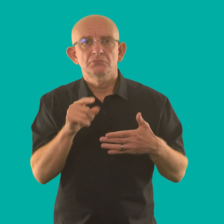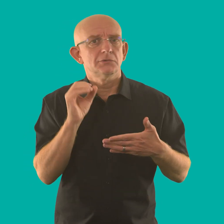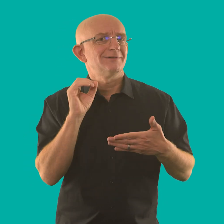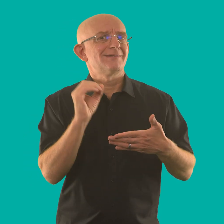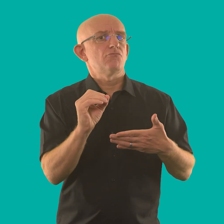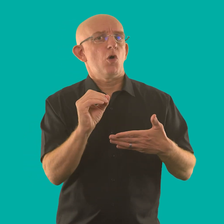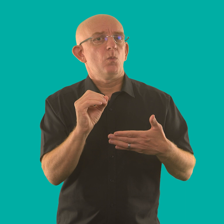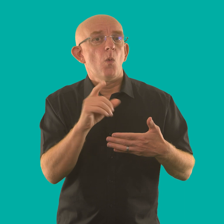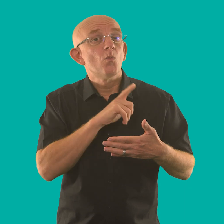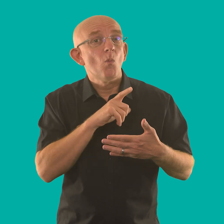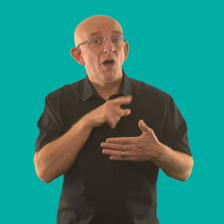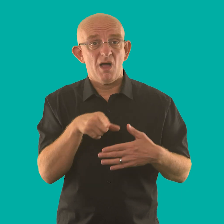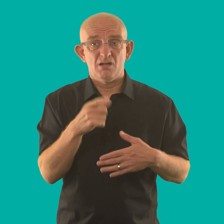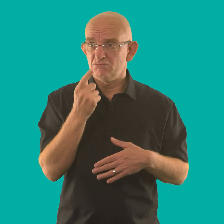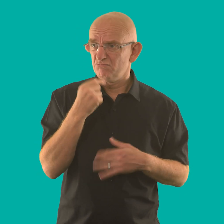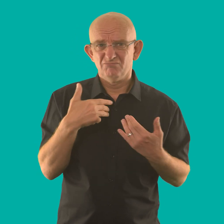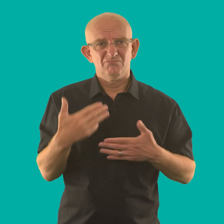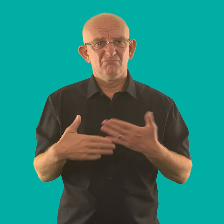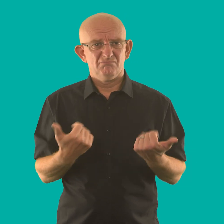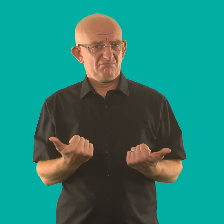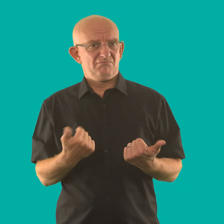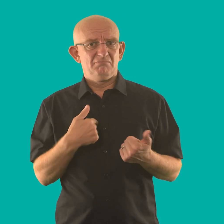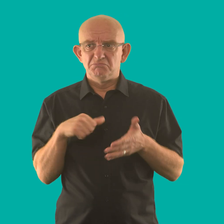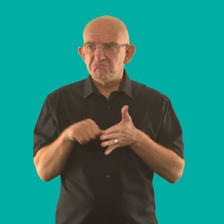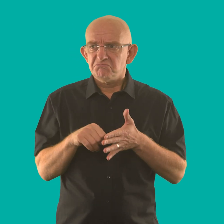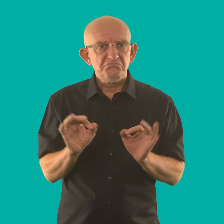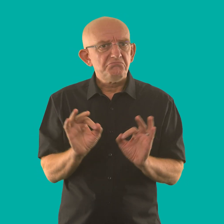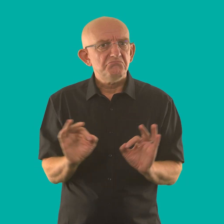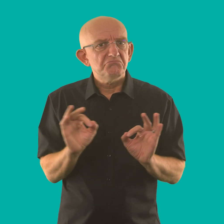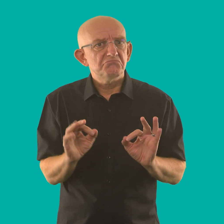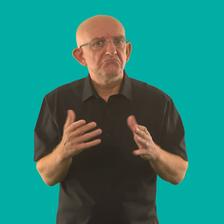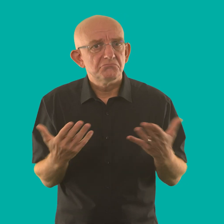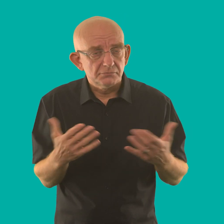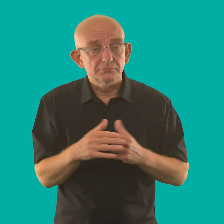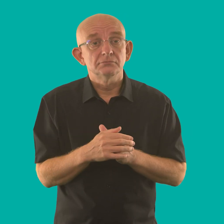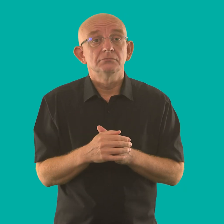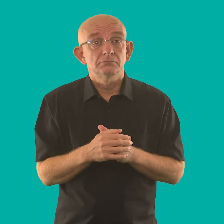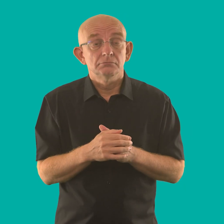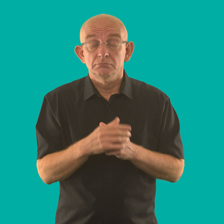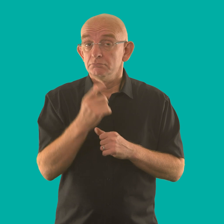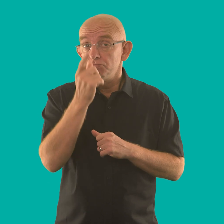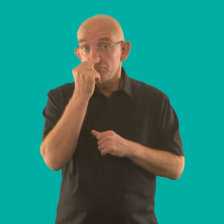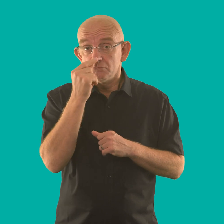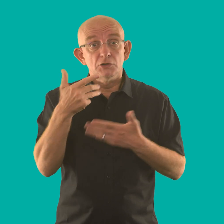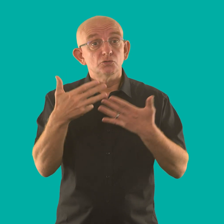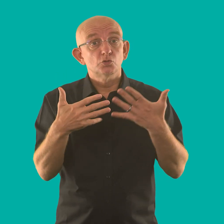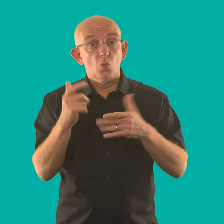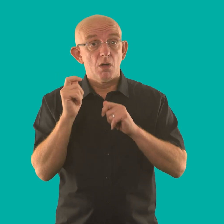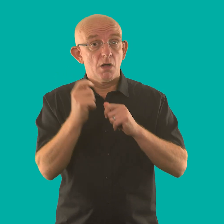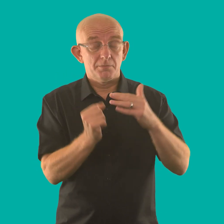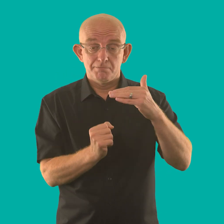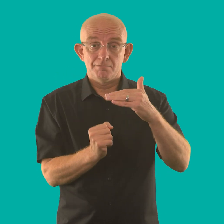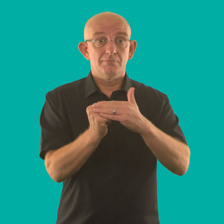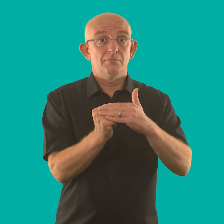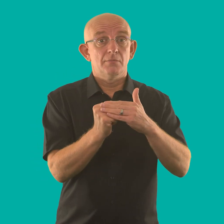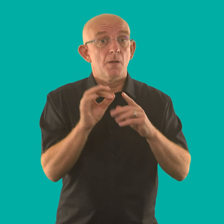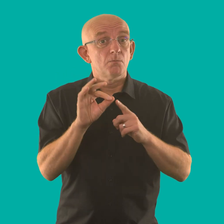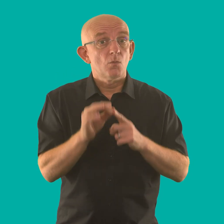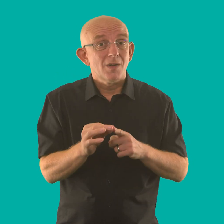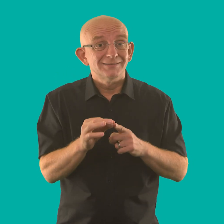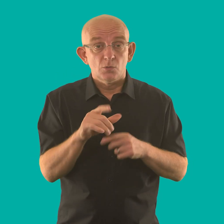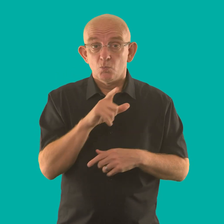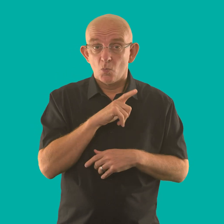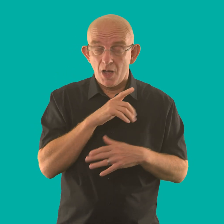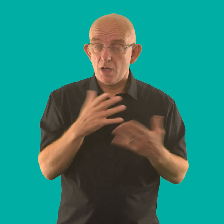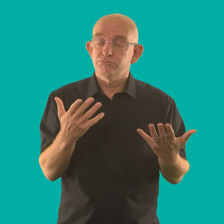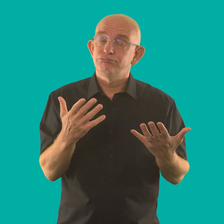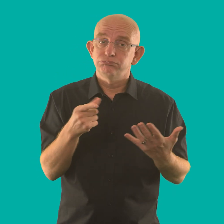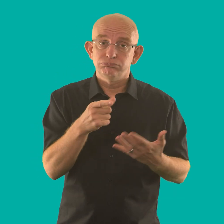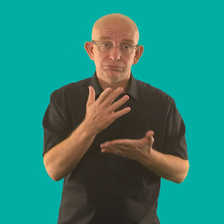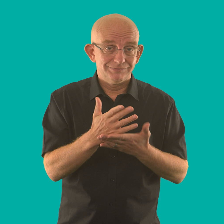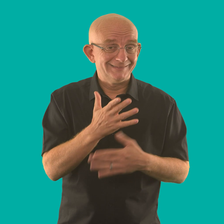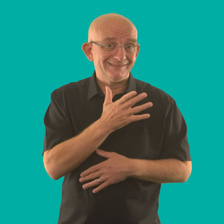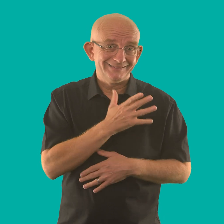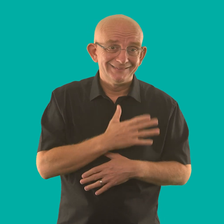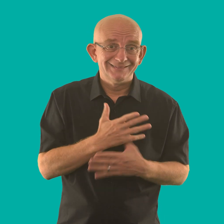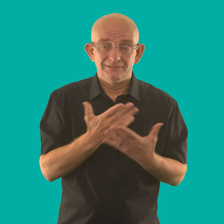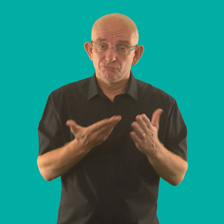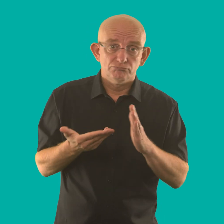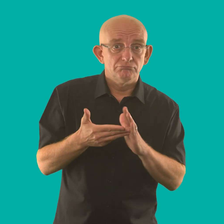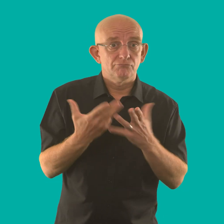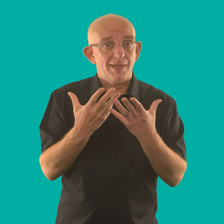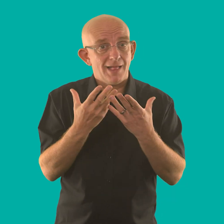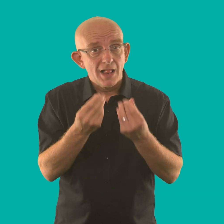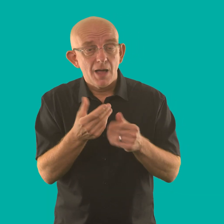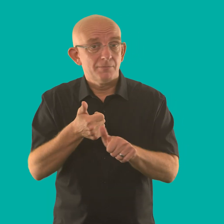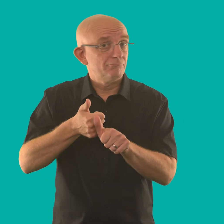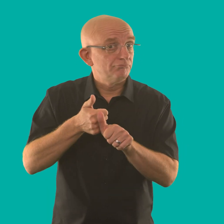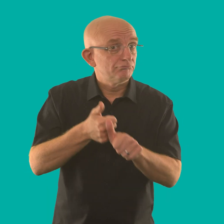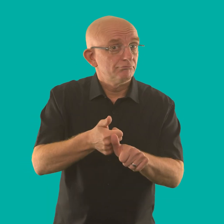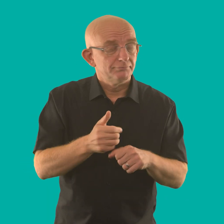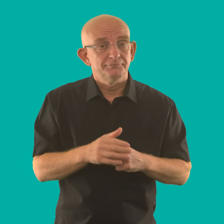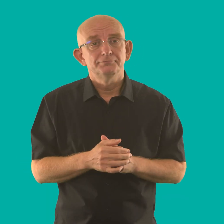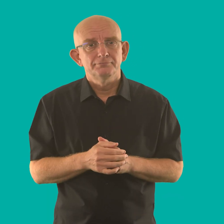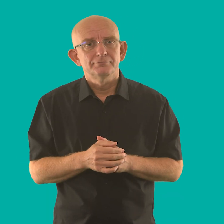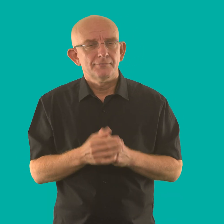because you can do them without difficulty and you may score the maximum points in other activities, because you need a lot of help or assistance.